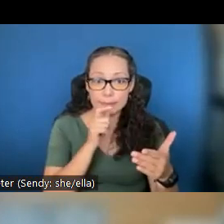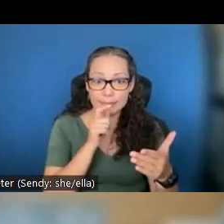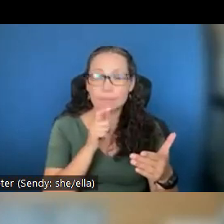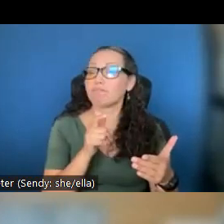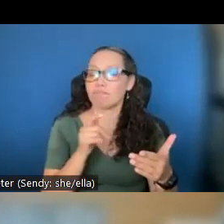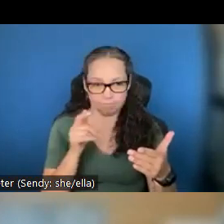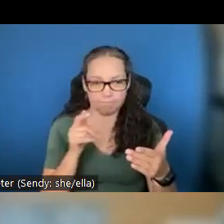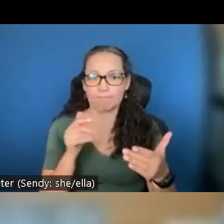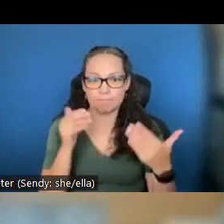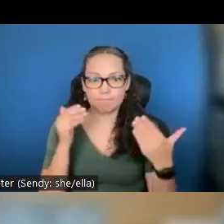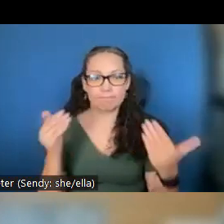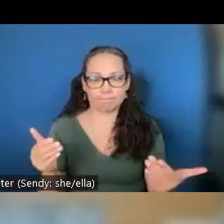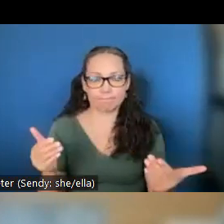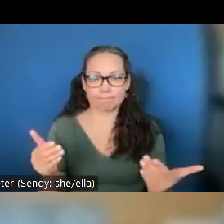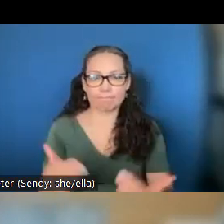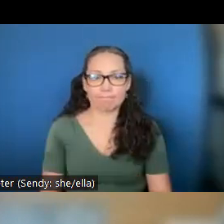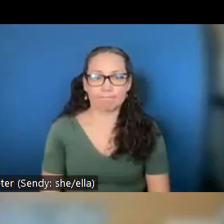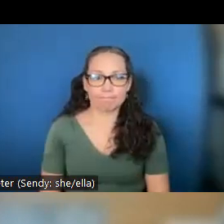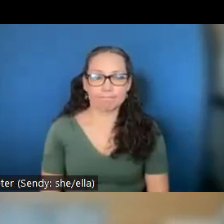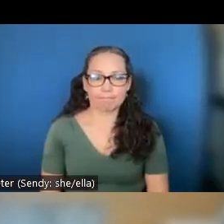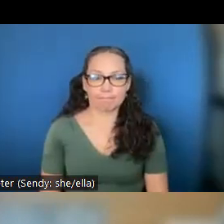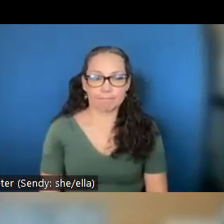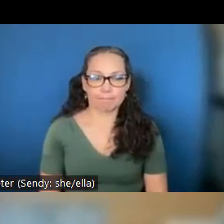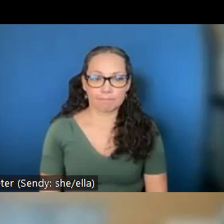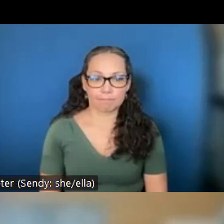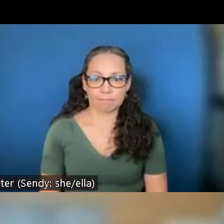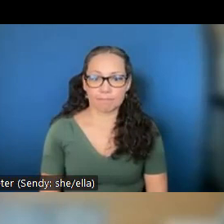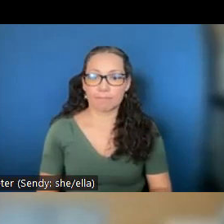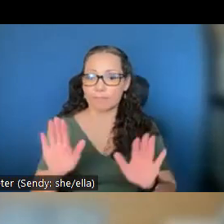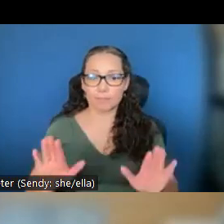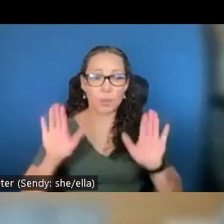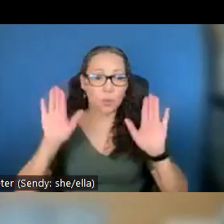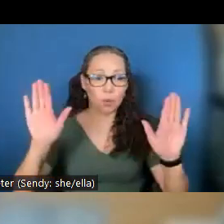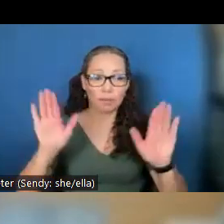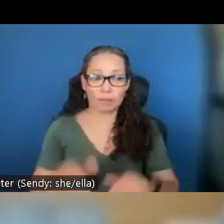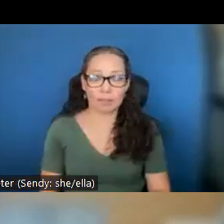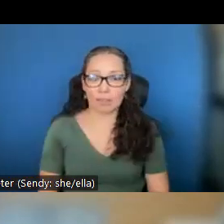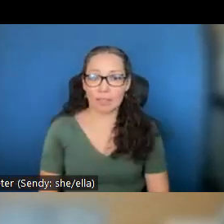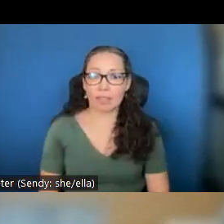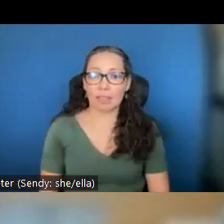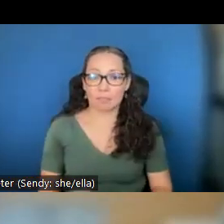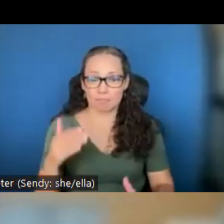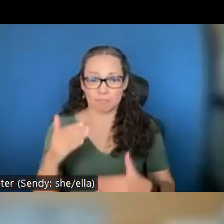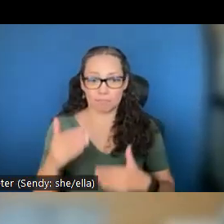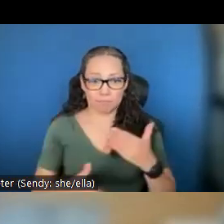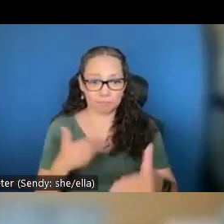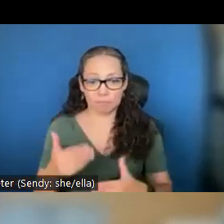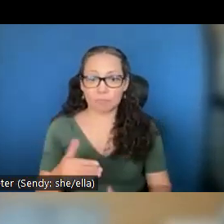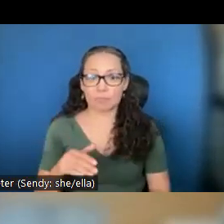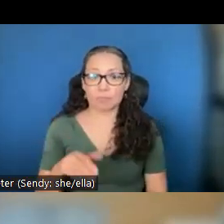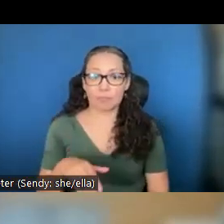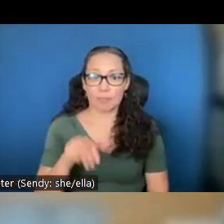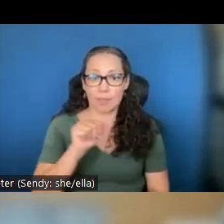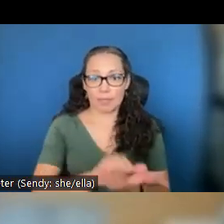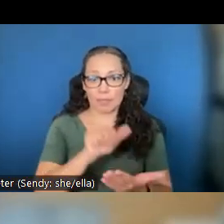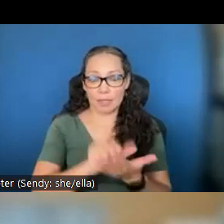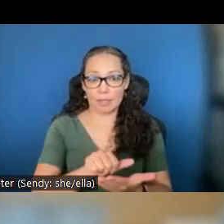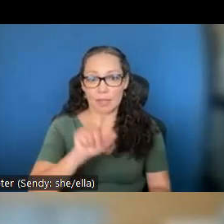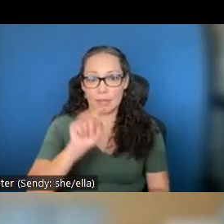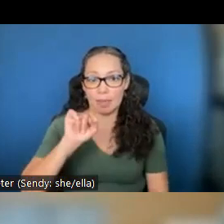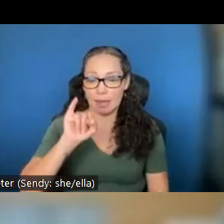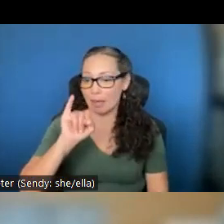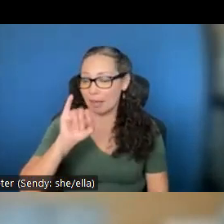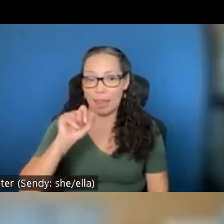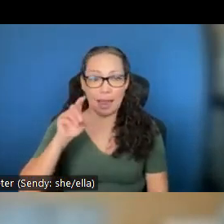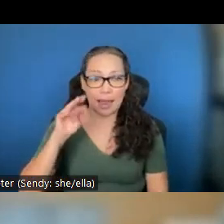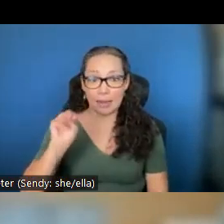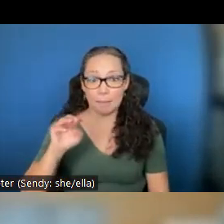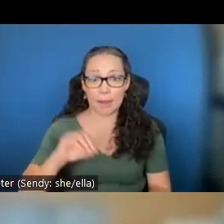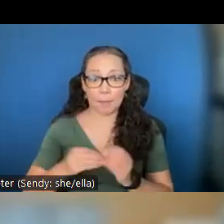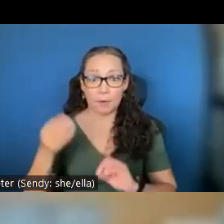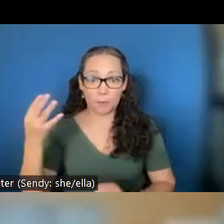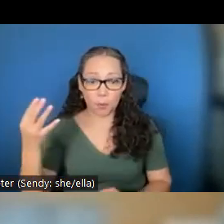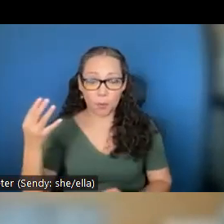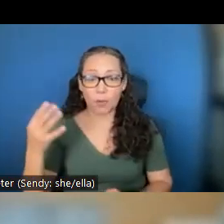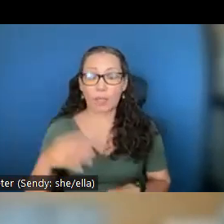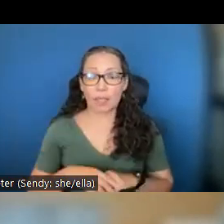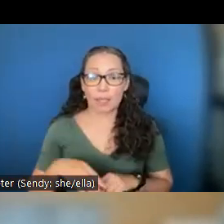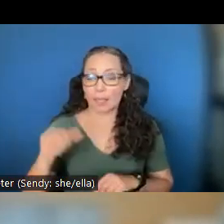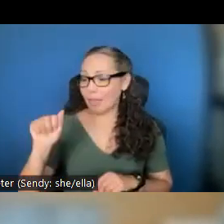carried great so moving right along agenda item number four is an update on our adrc business plan